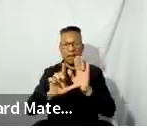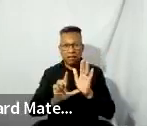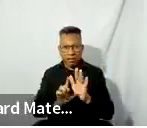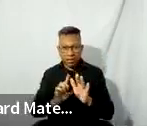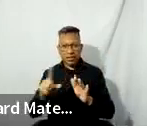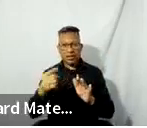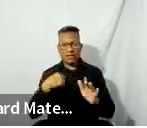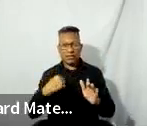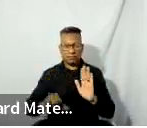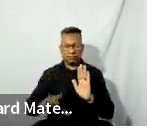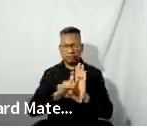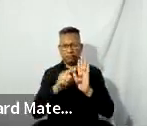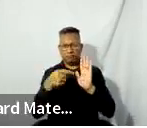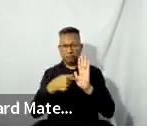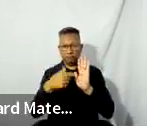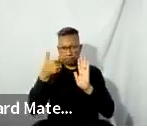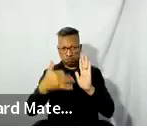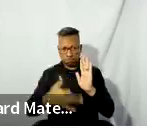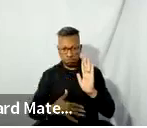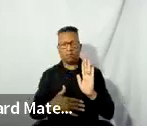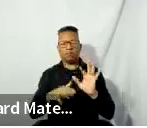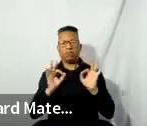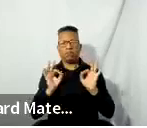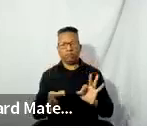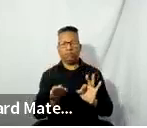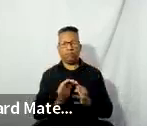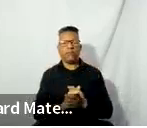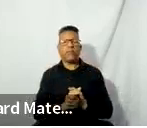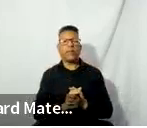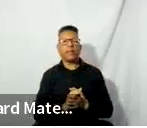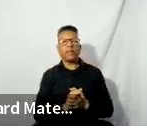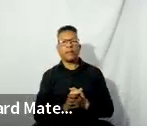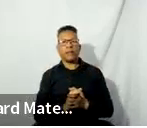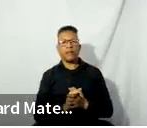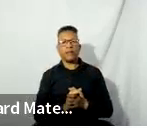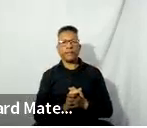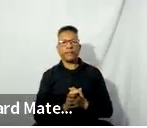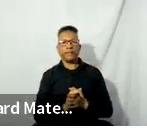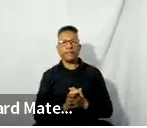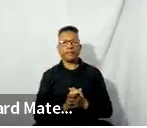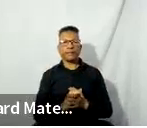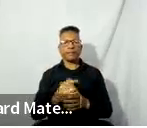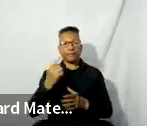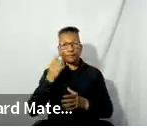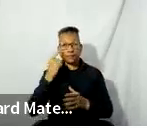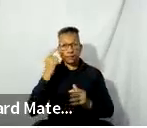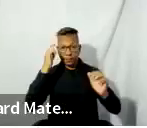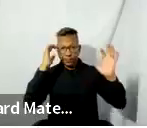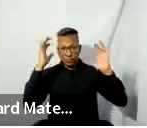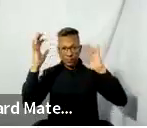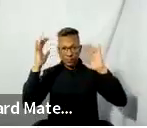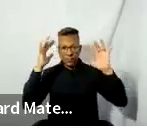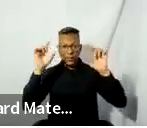look at the the law look at the the law itself look at the the law itself. The background and context for it. Consider some of it. Consider some of its terms